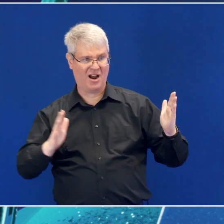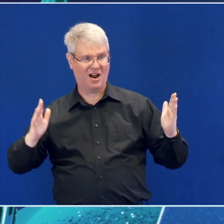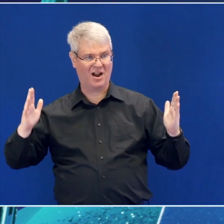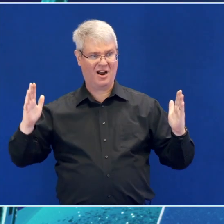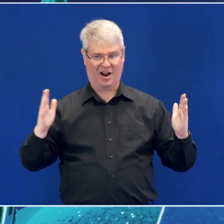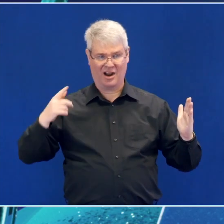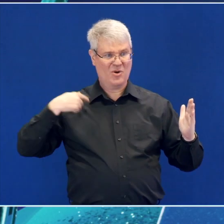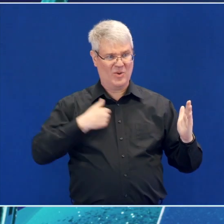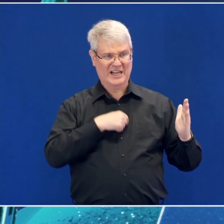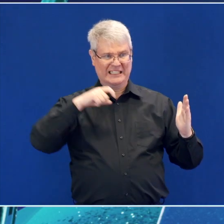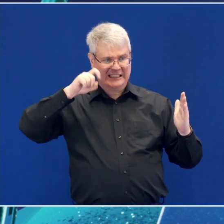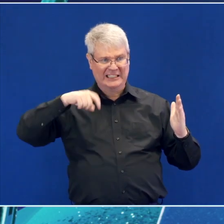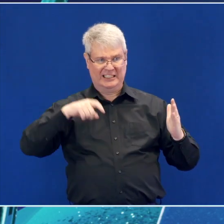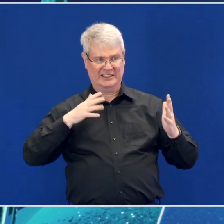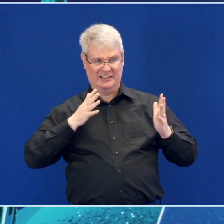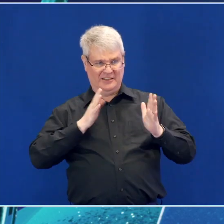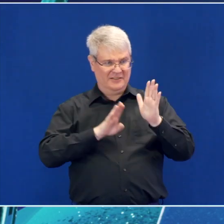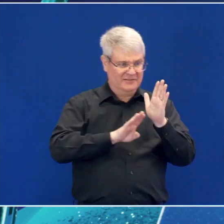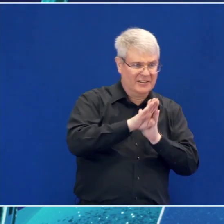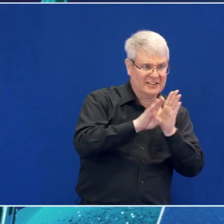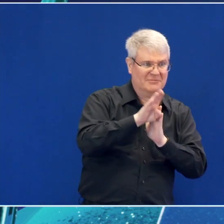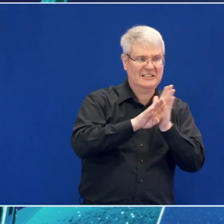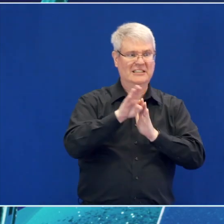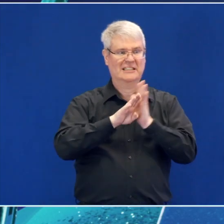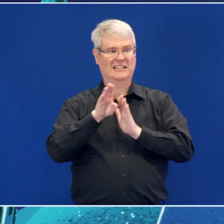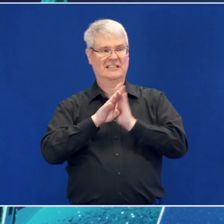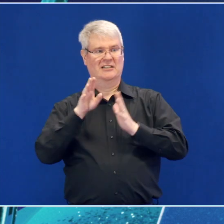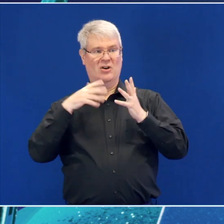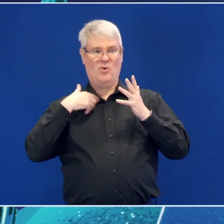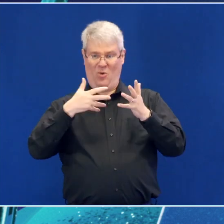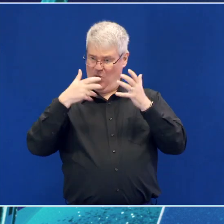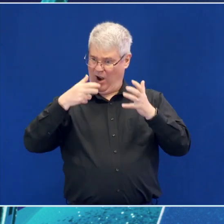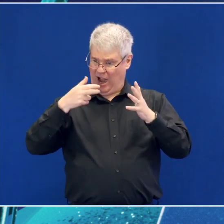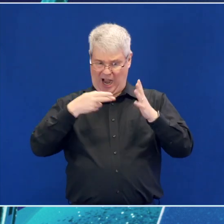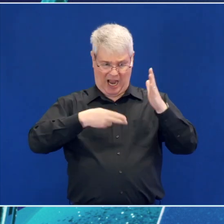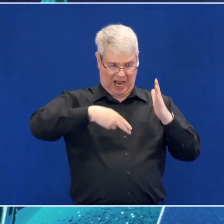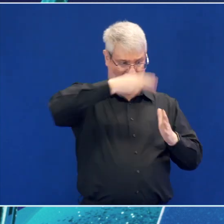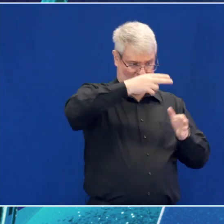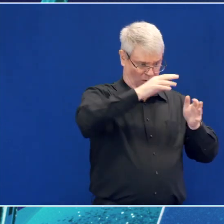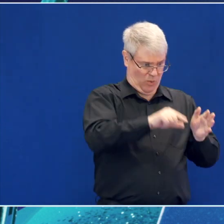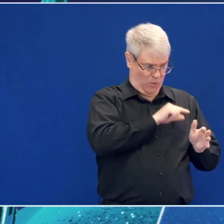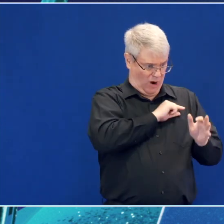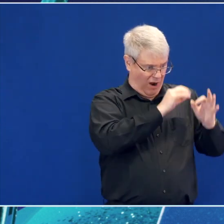where they can make the really high-quality decisions and let the code -- the coding agents do the rest.